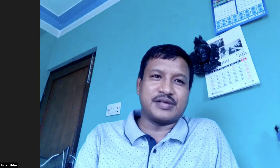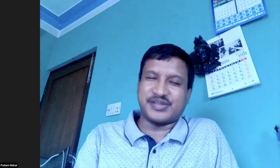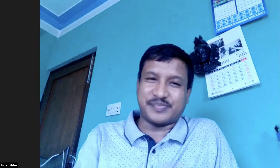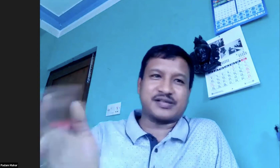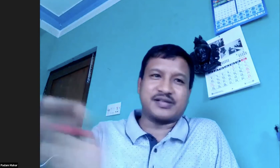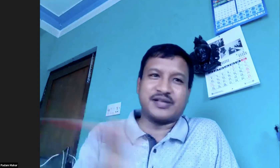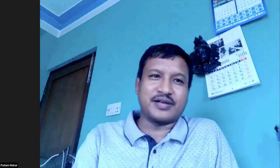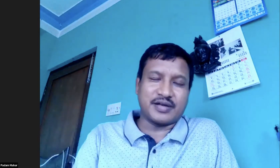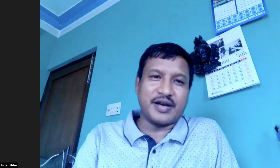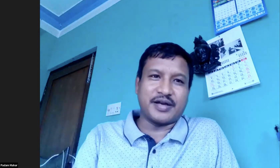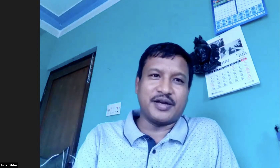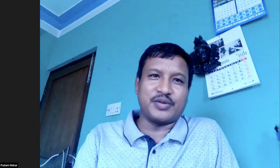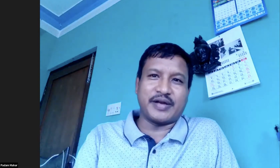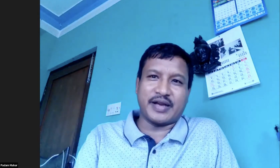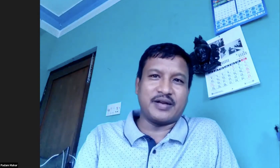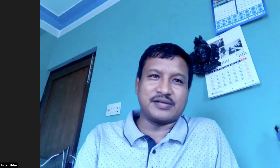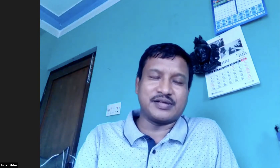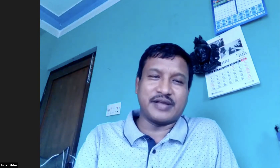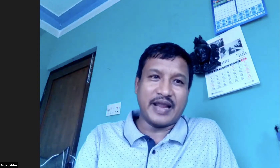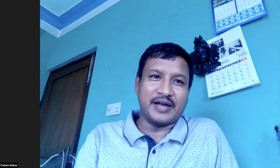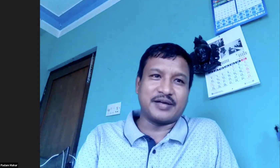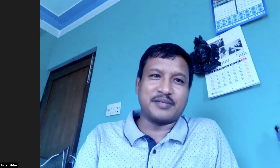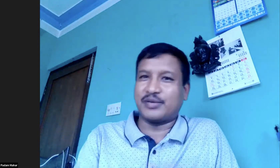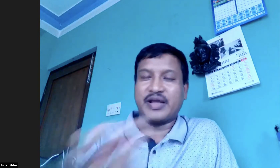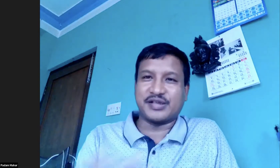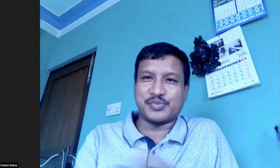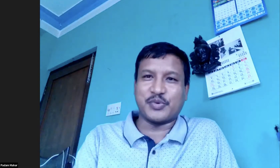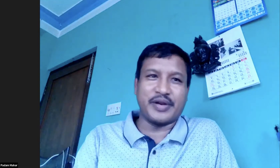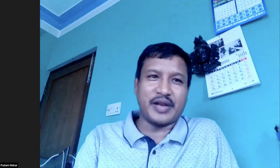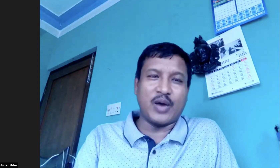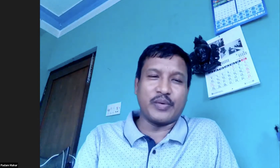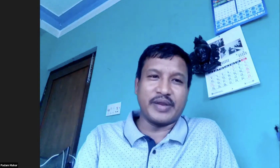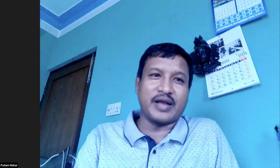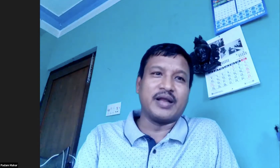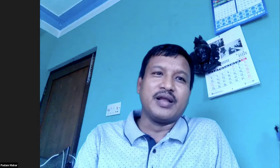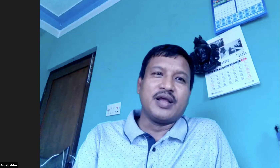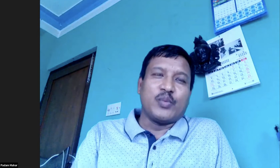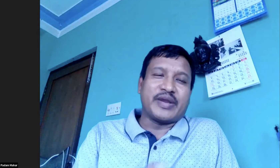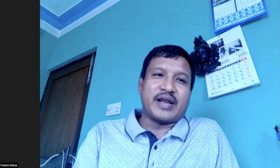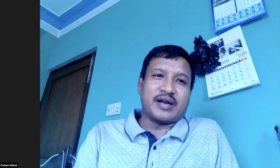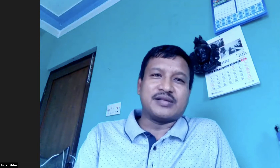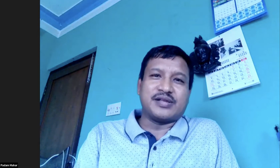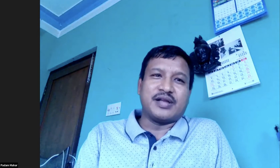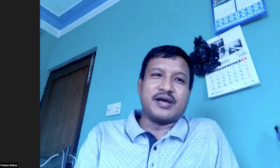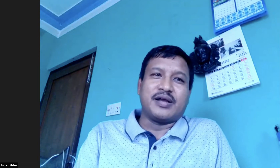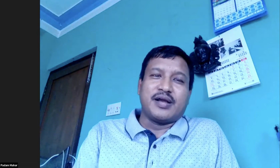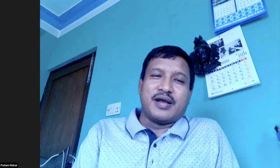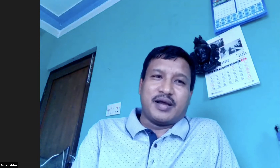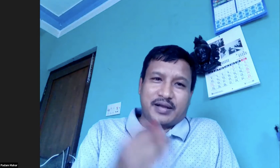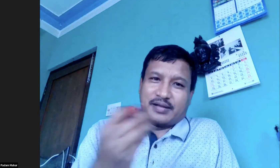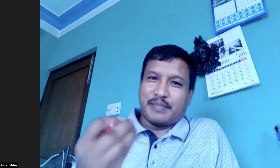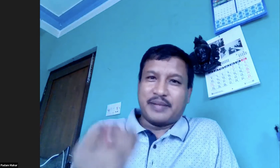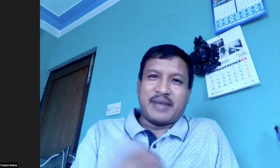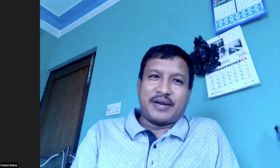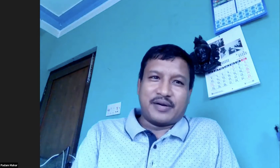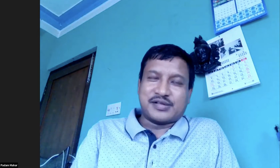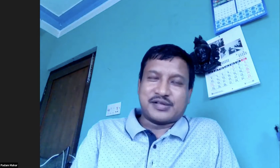especially connected to the technology aid, but we are exploring how we got, we can reach in the very minorities.